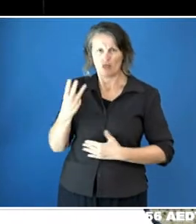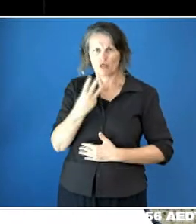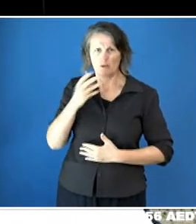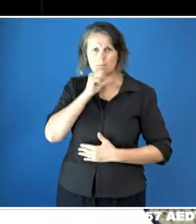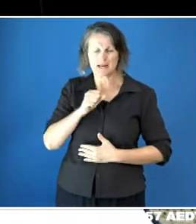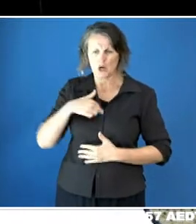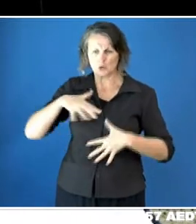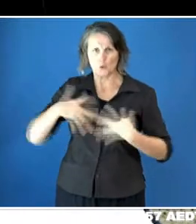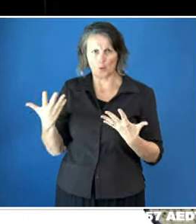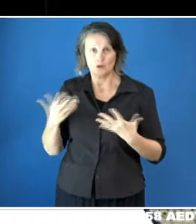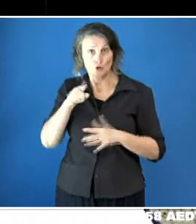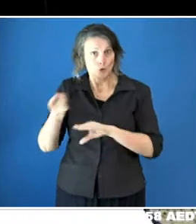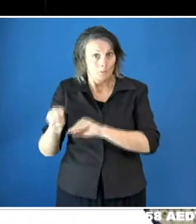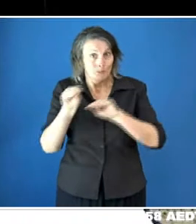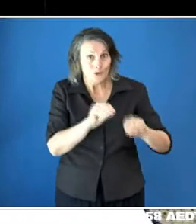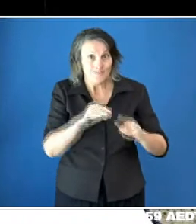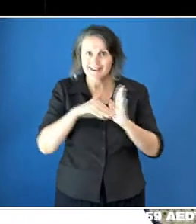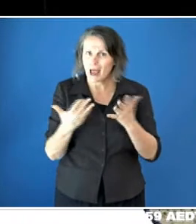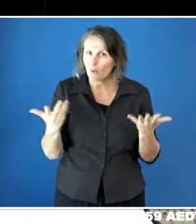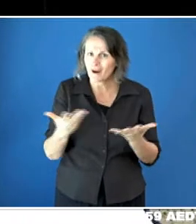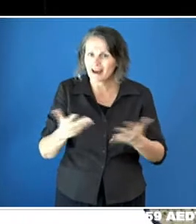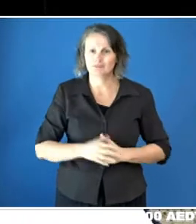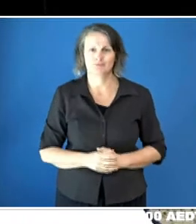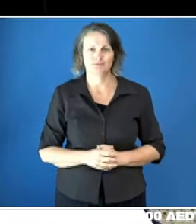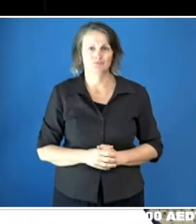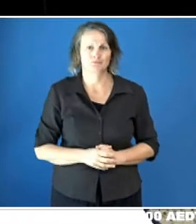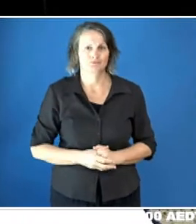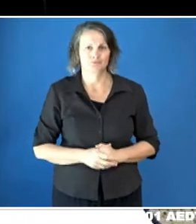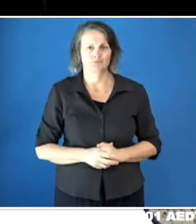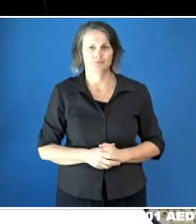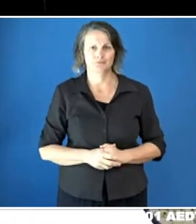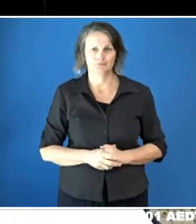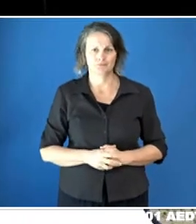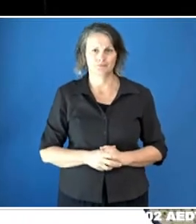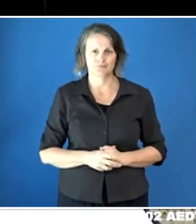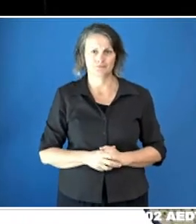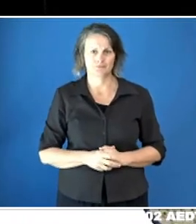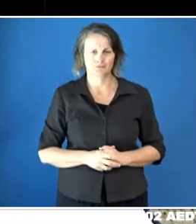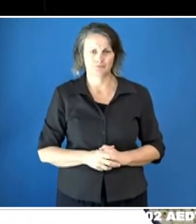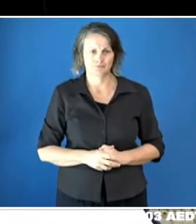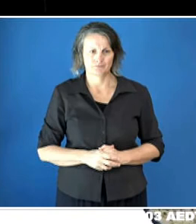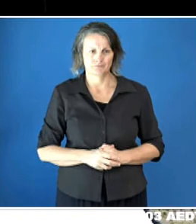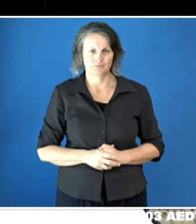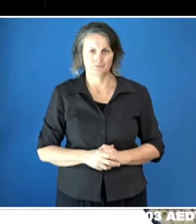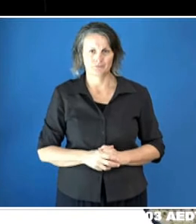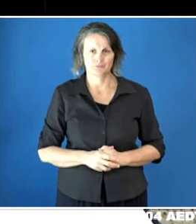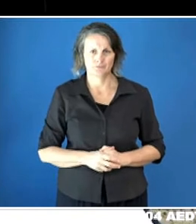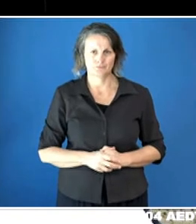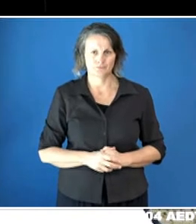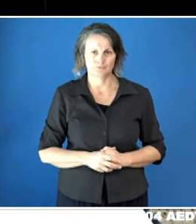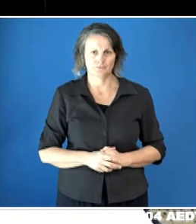to say you did not want to go back to that group home.